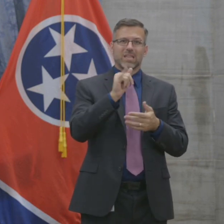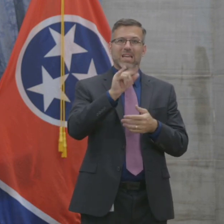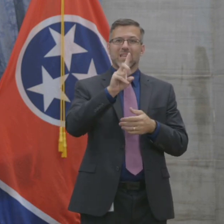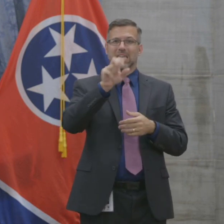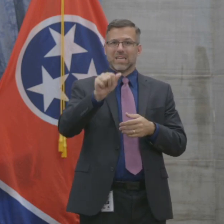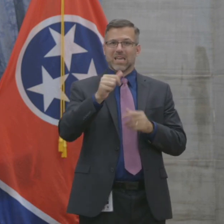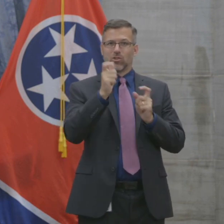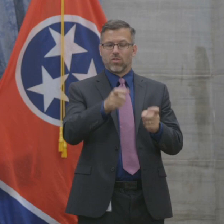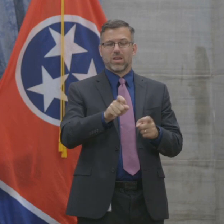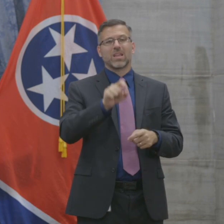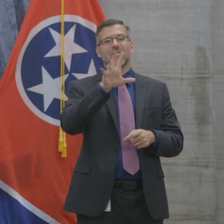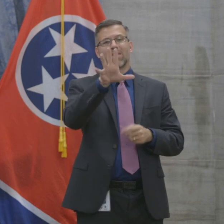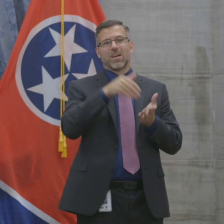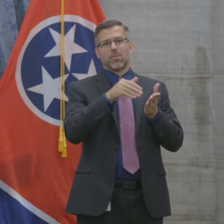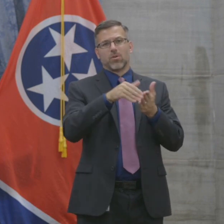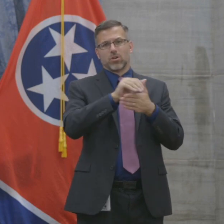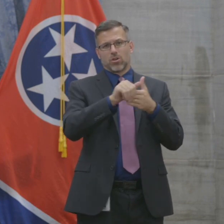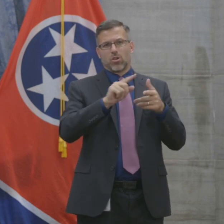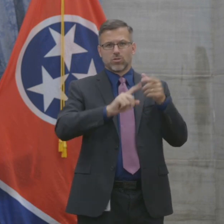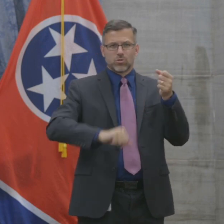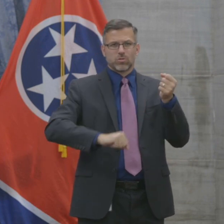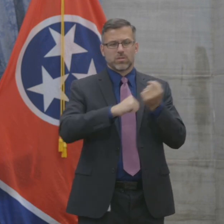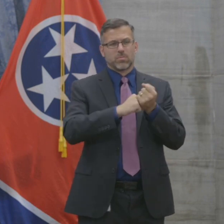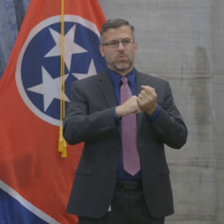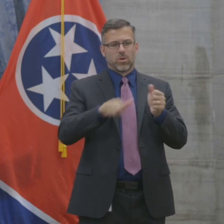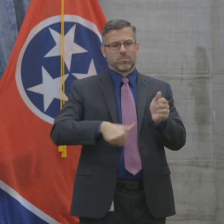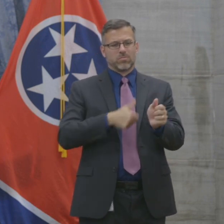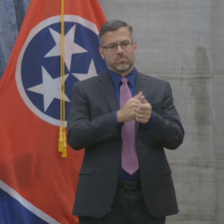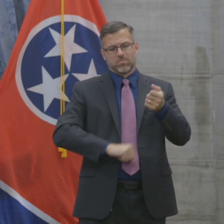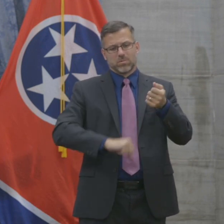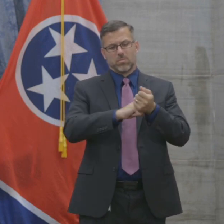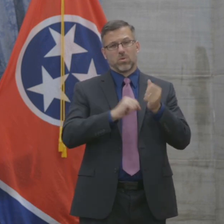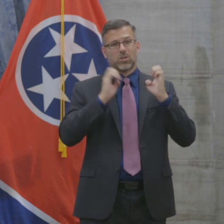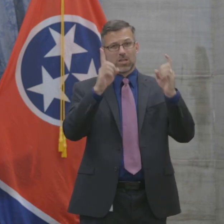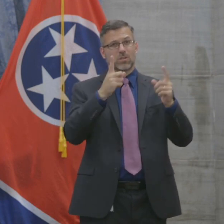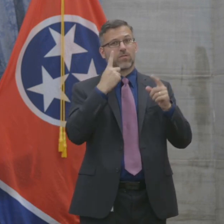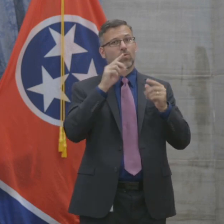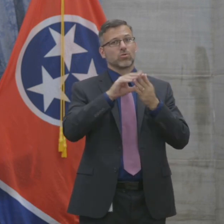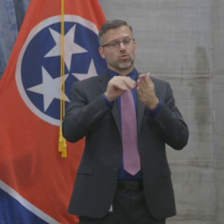take the opportunity to talk about the work we're doing for our most vulnerable students. In addition to the tool kits T